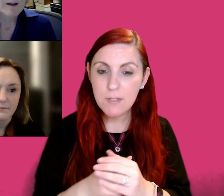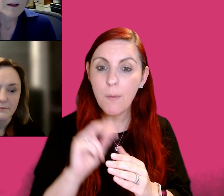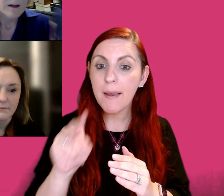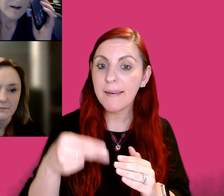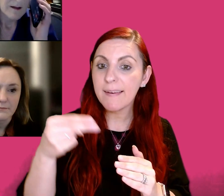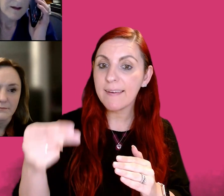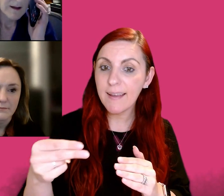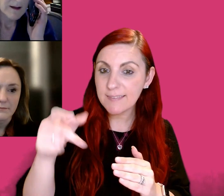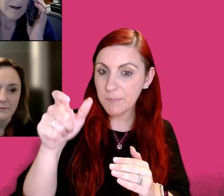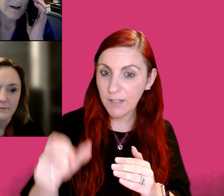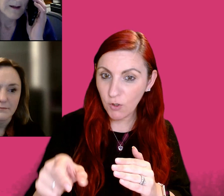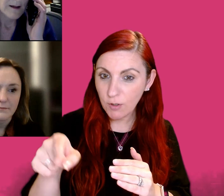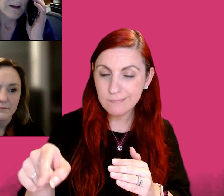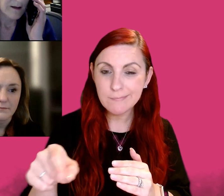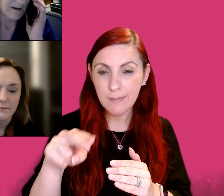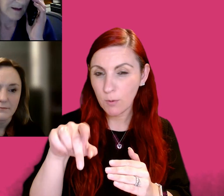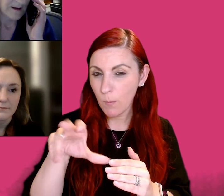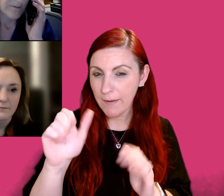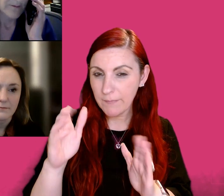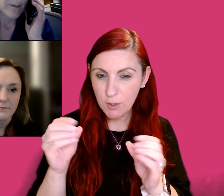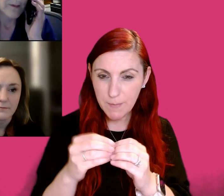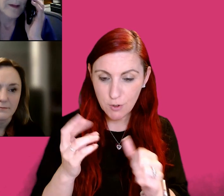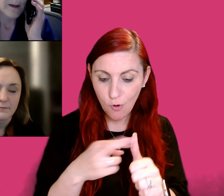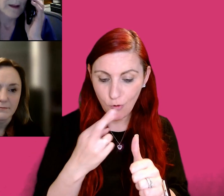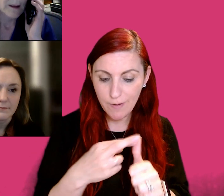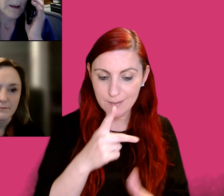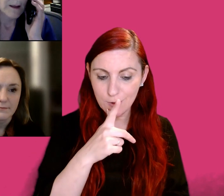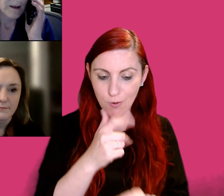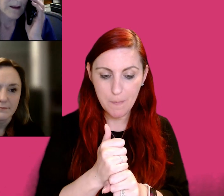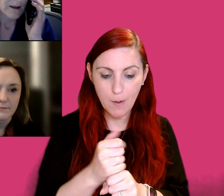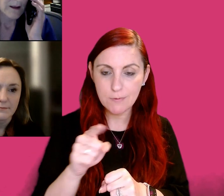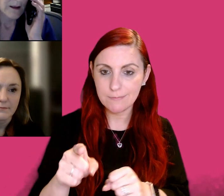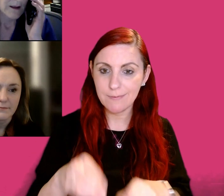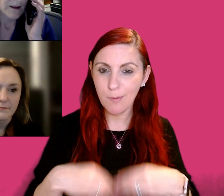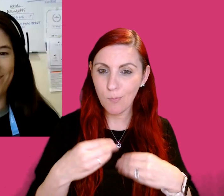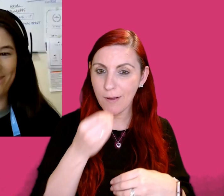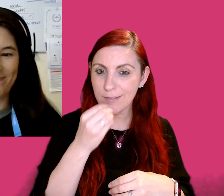uh Fula has already mentioned The Breakfast Club uh which you know if you're my age it's a it's a